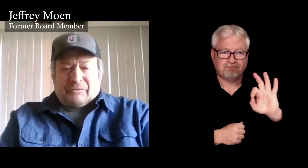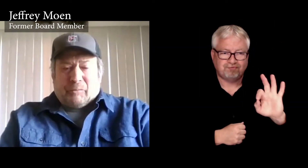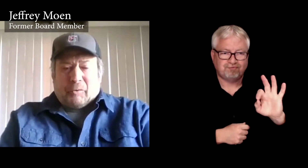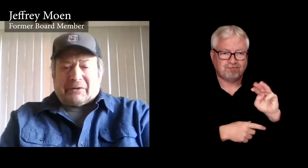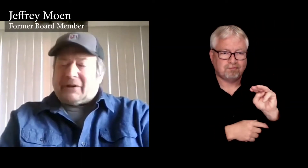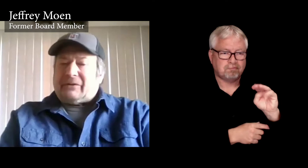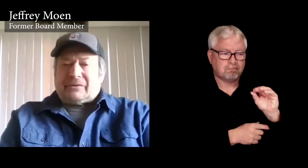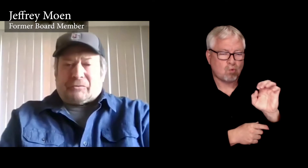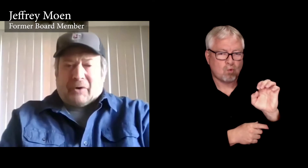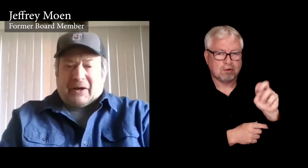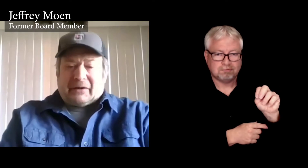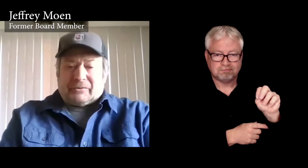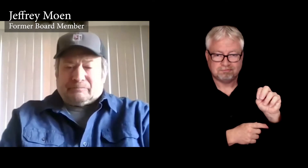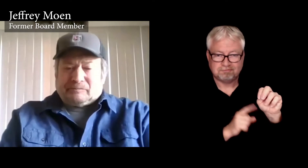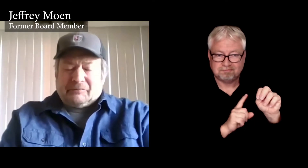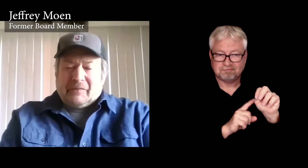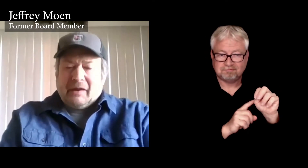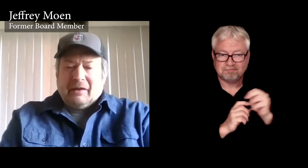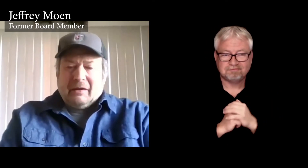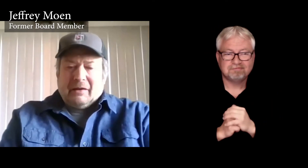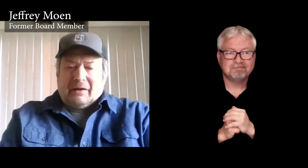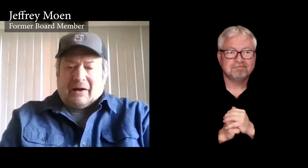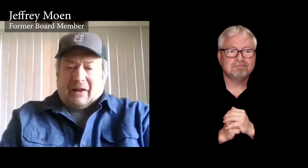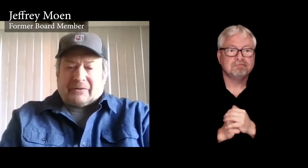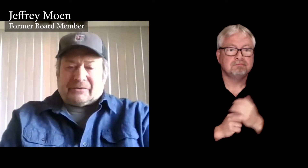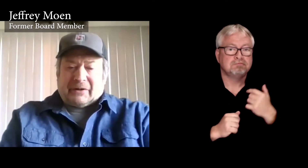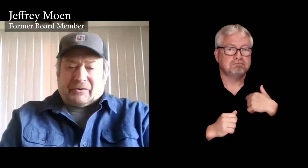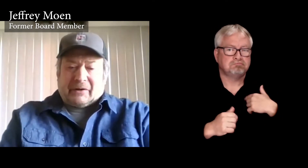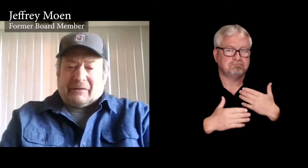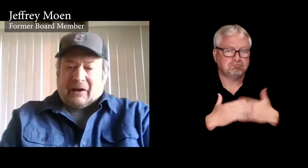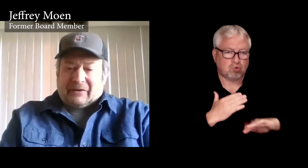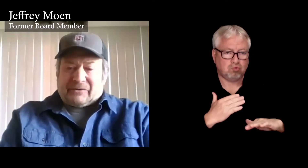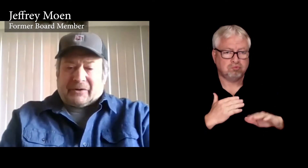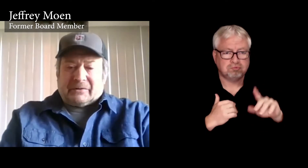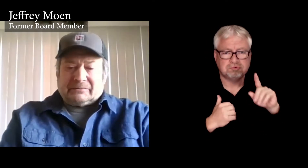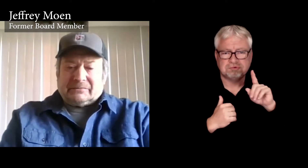I was born deaf in the right ear. I lost the hearing in the left ear